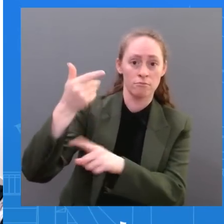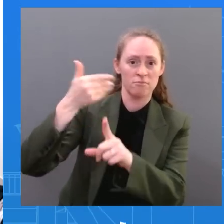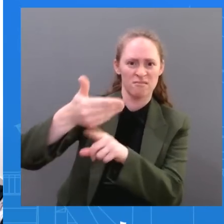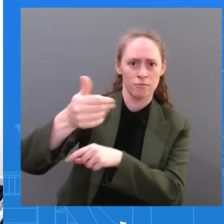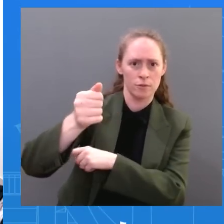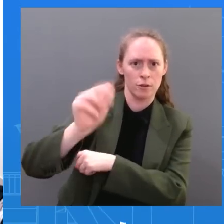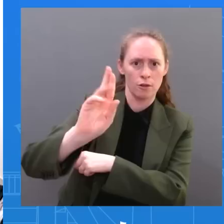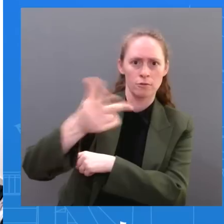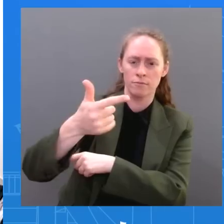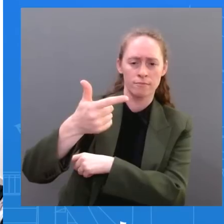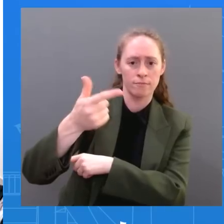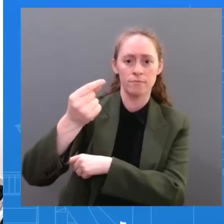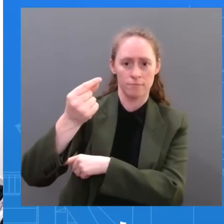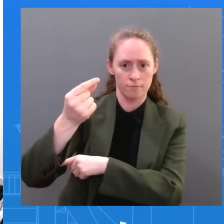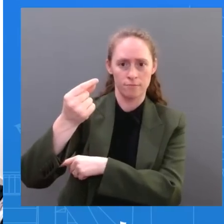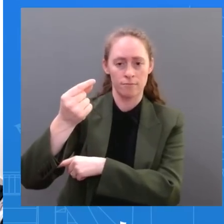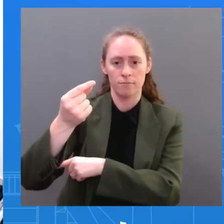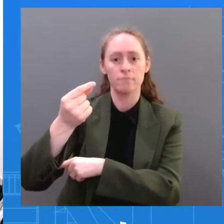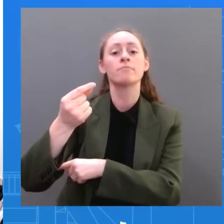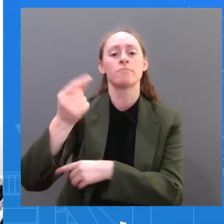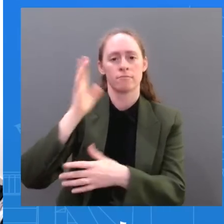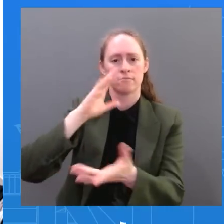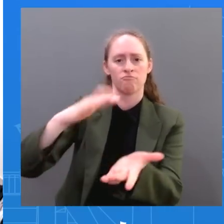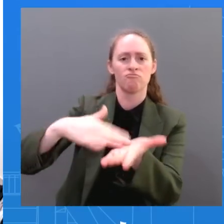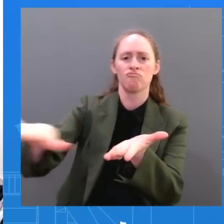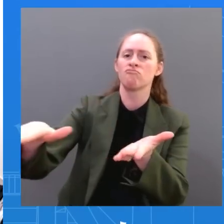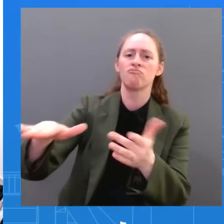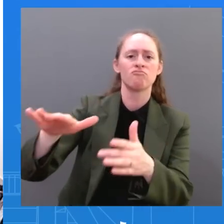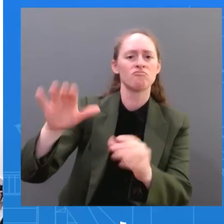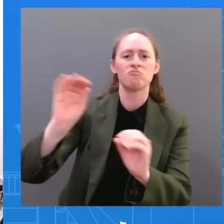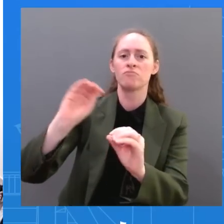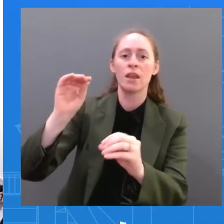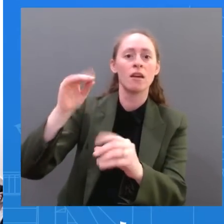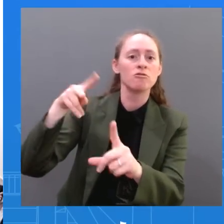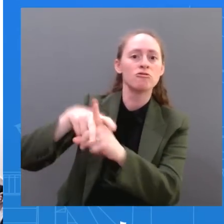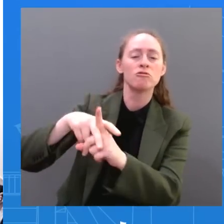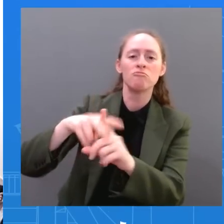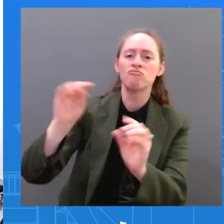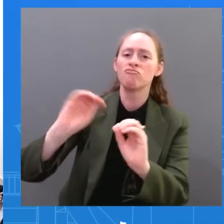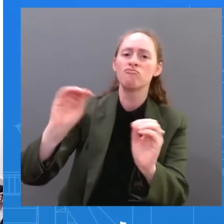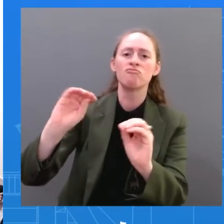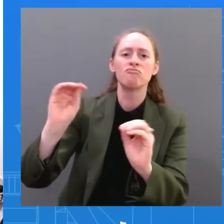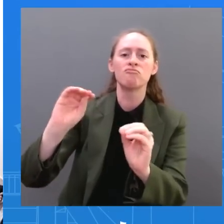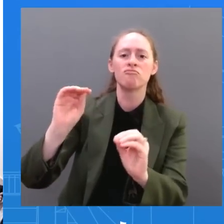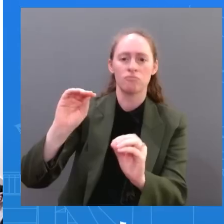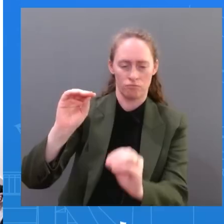in relation to his -- to his death. I'm just wondering if the President is willing or ready to weigh in on that,